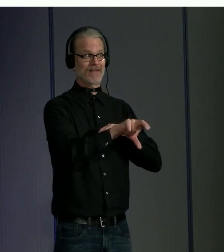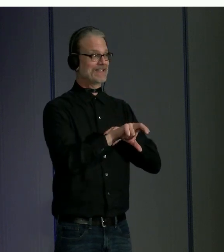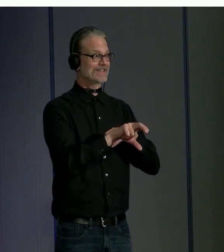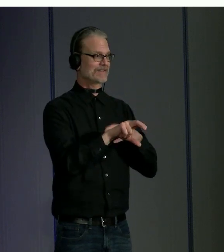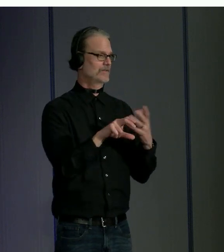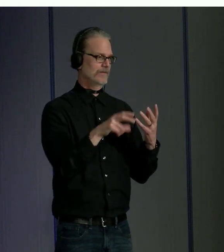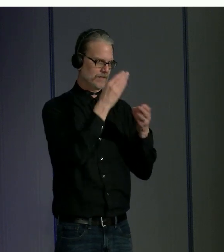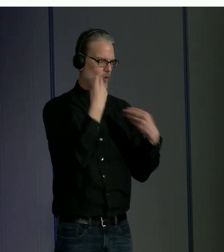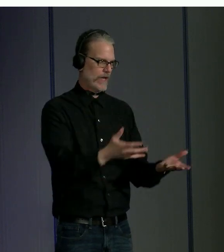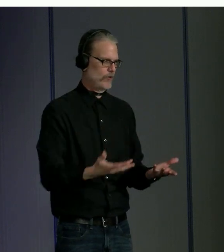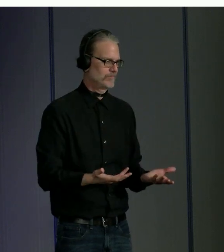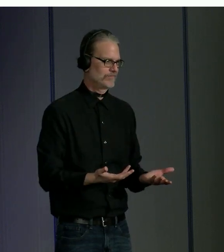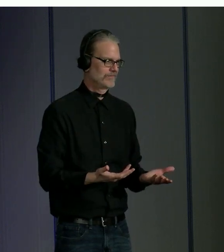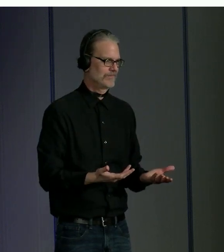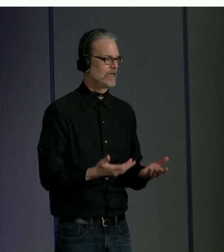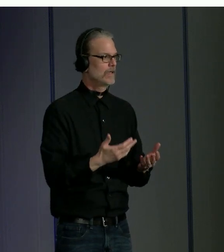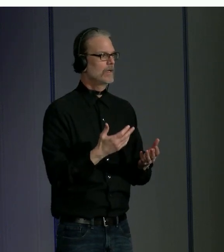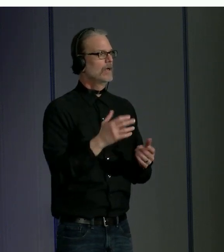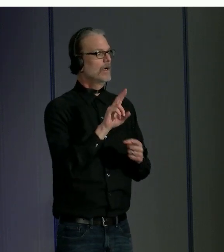Unless you work really, really closely with them.